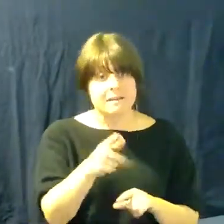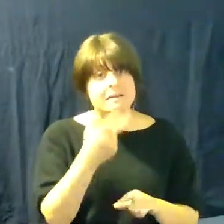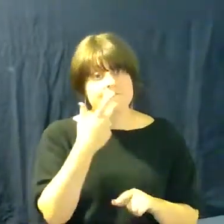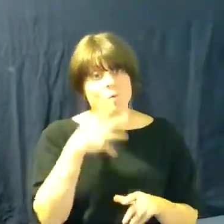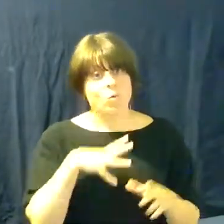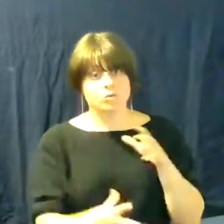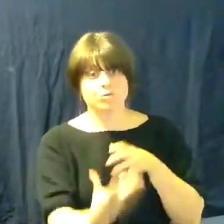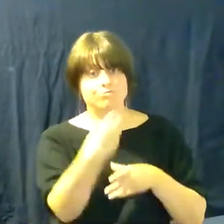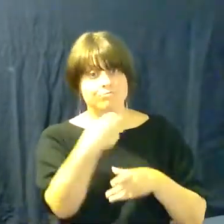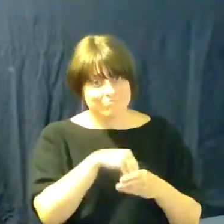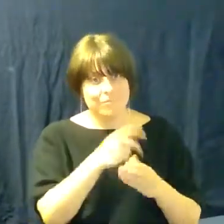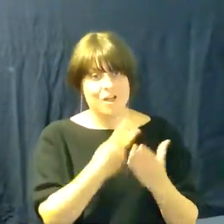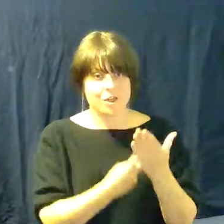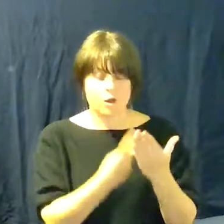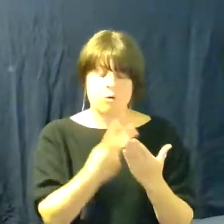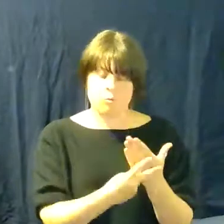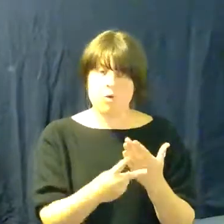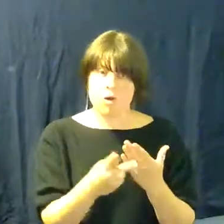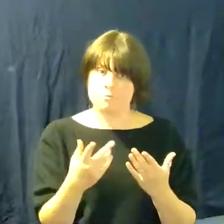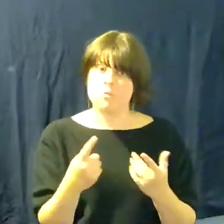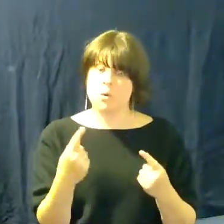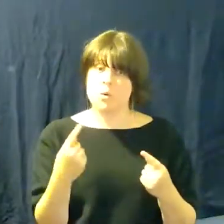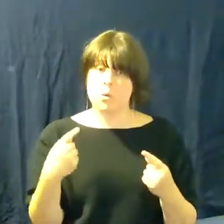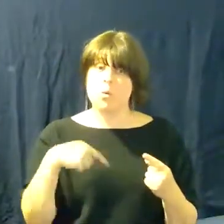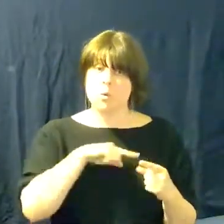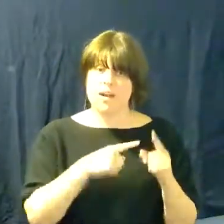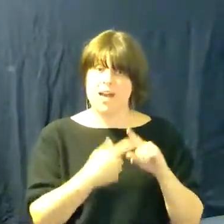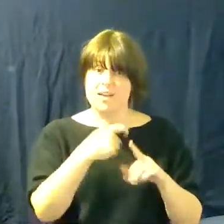next week and let people know it's okay if they miss this session, but if they